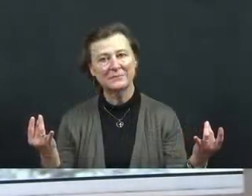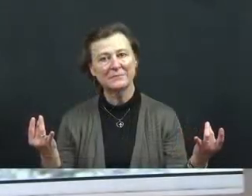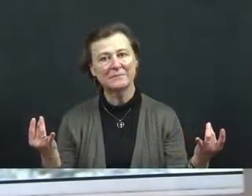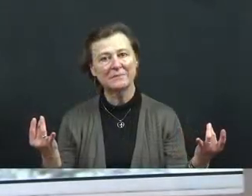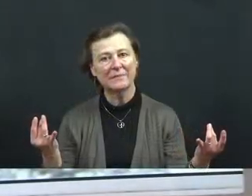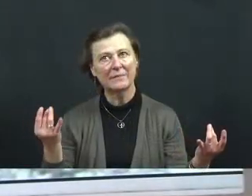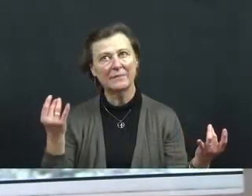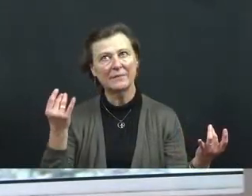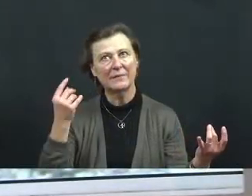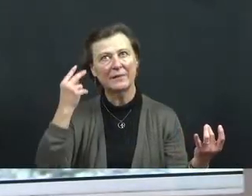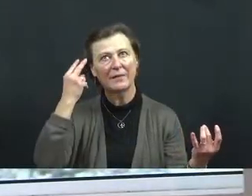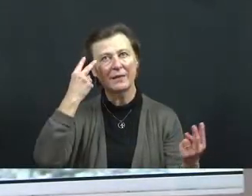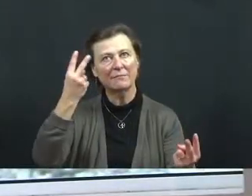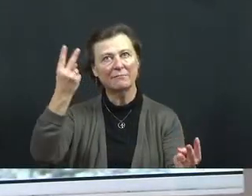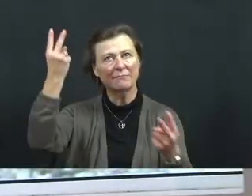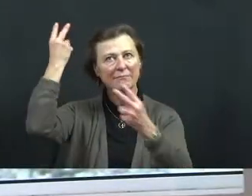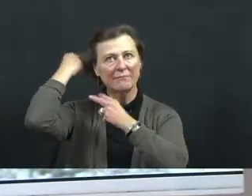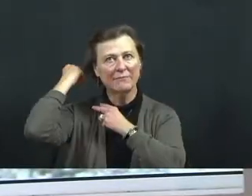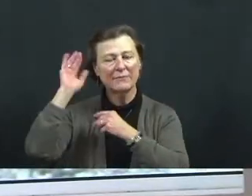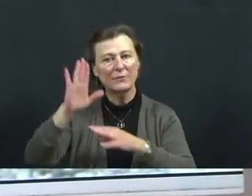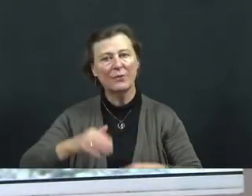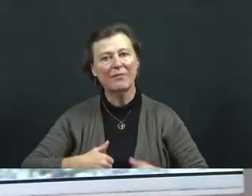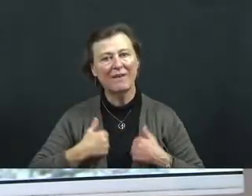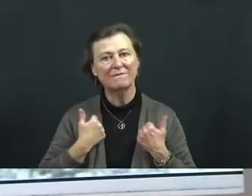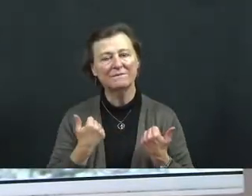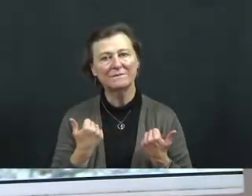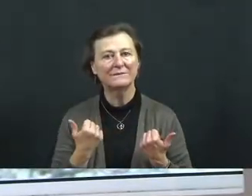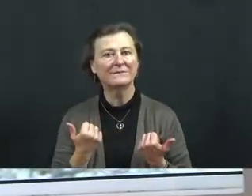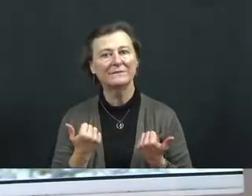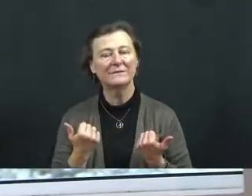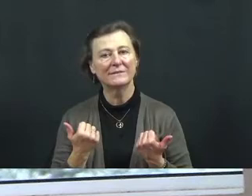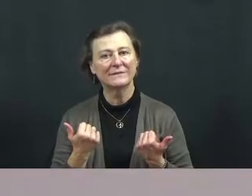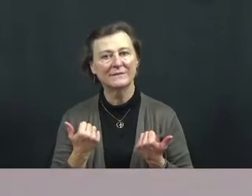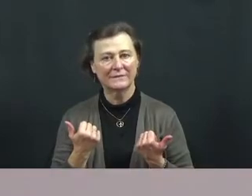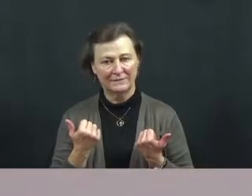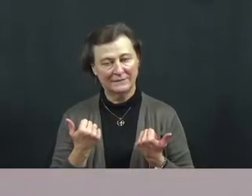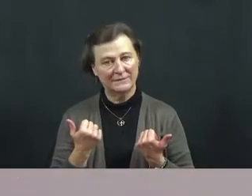Think back over your life.